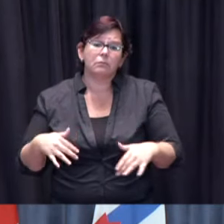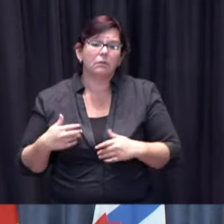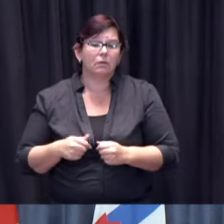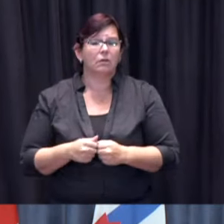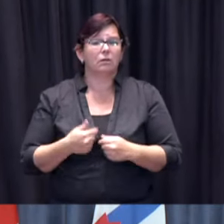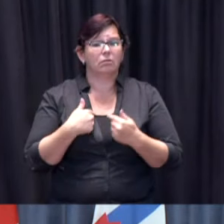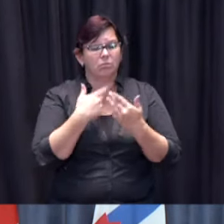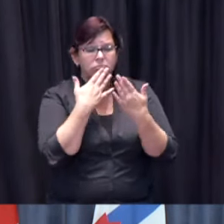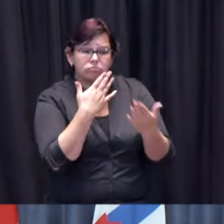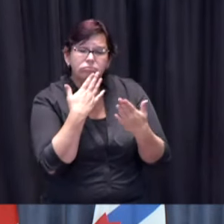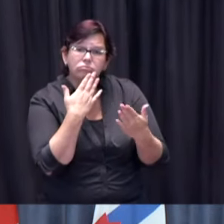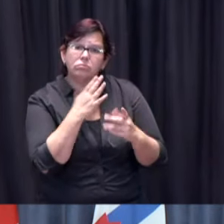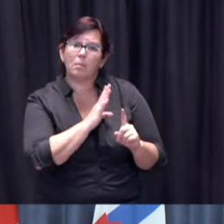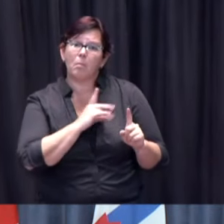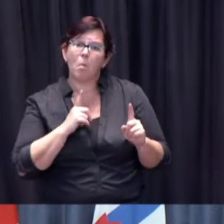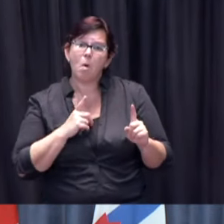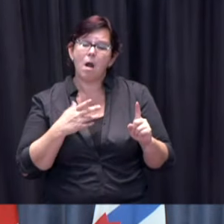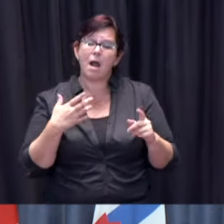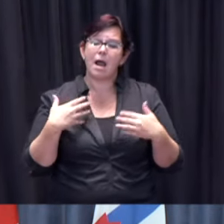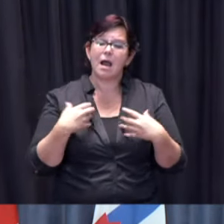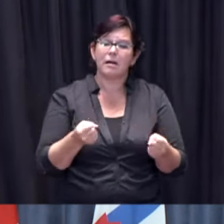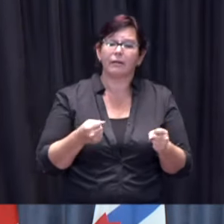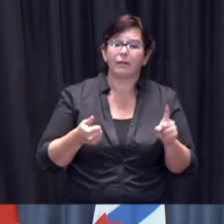Councillor Cressy for his leadership as well.